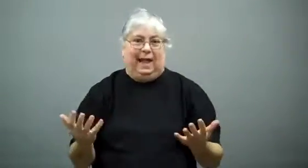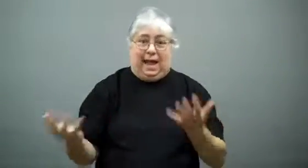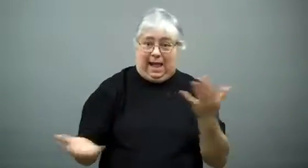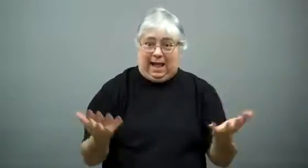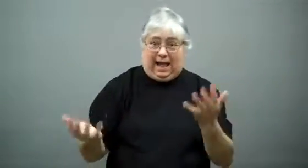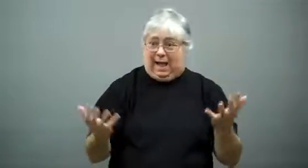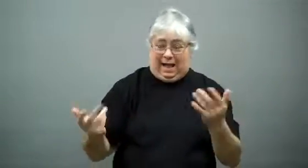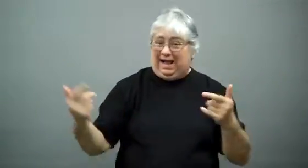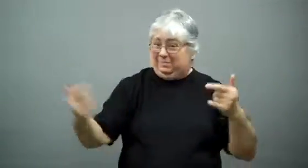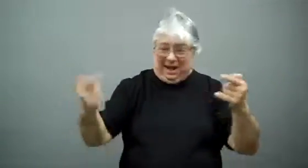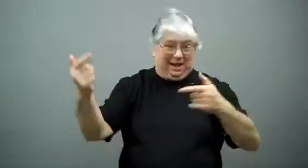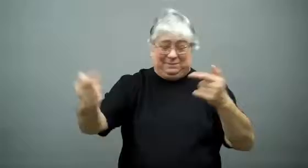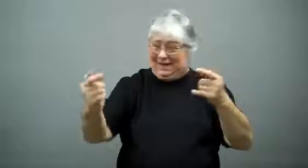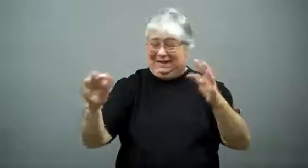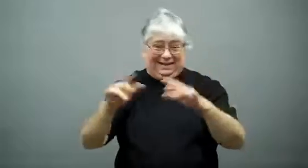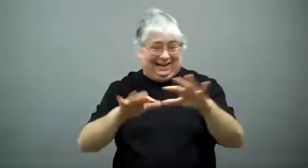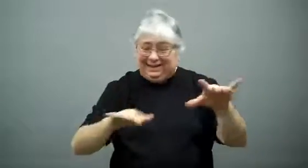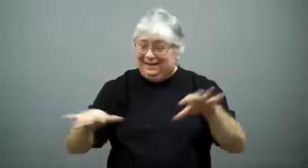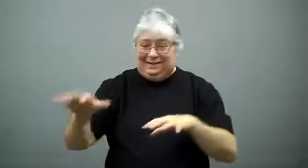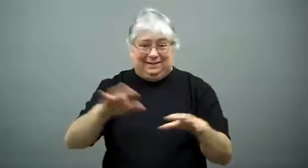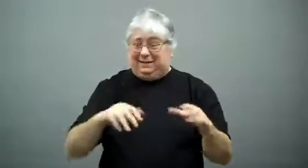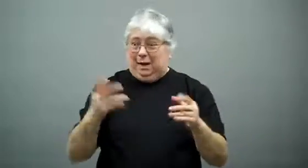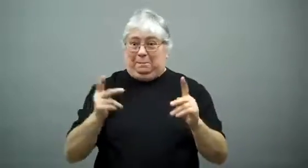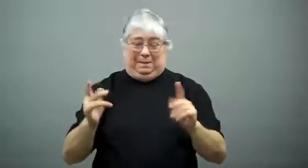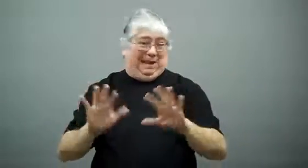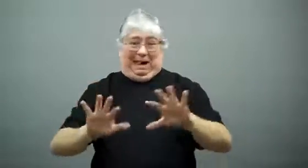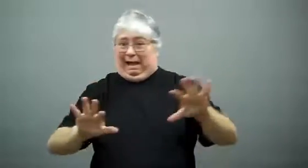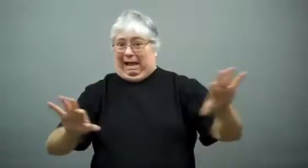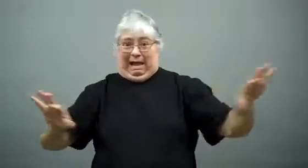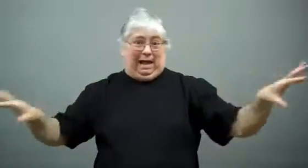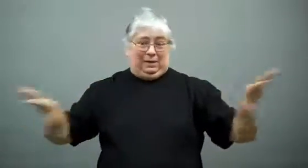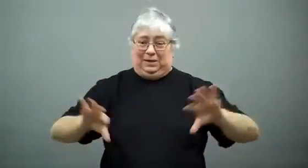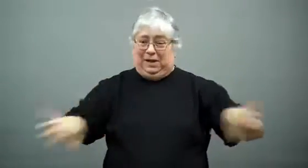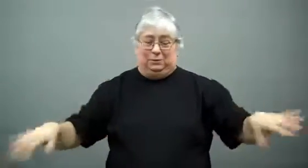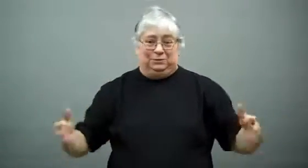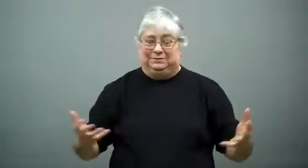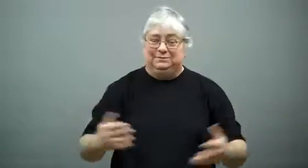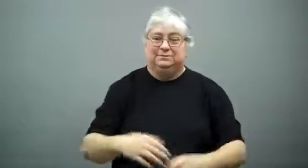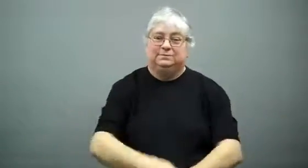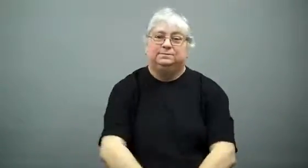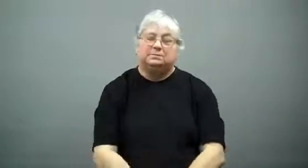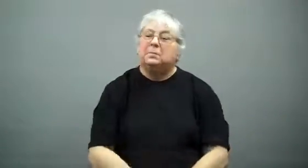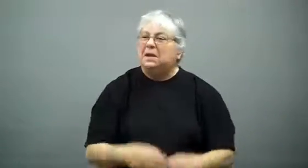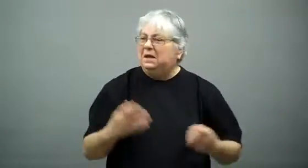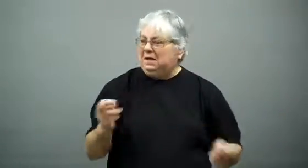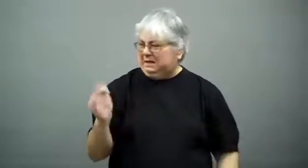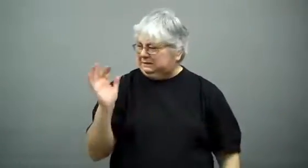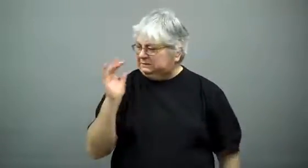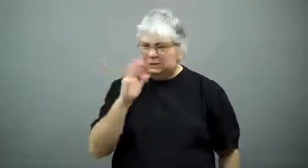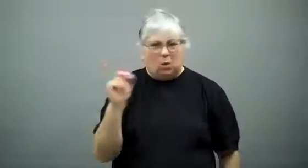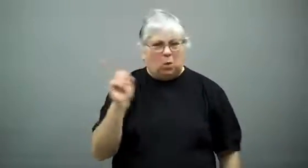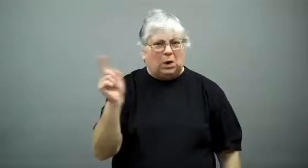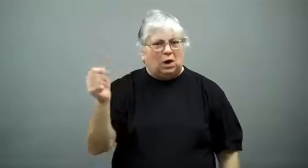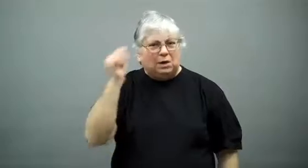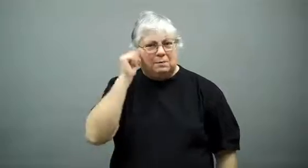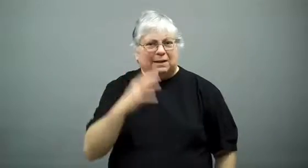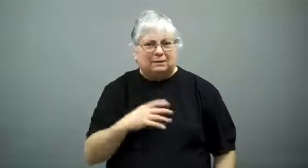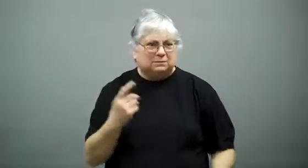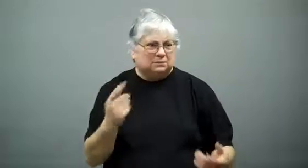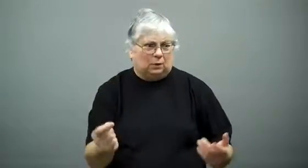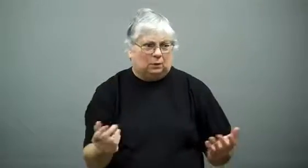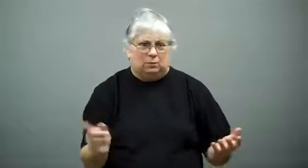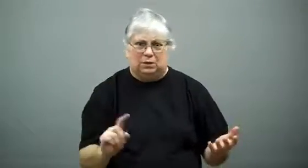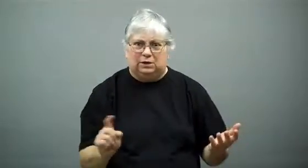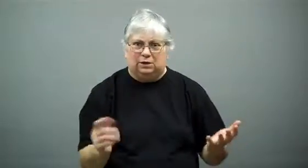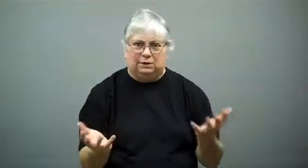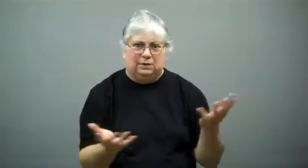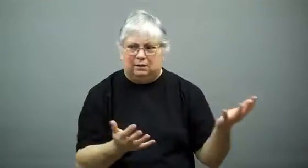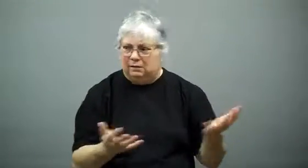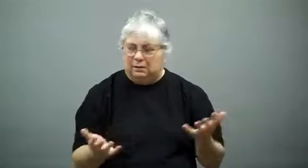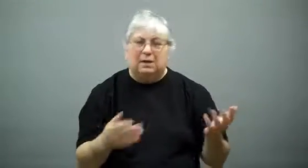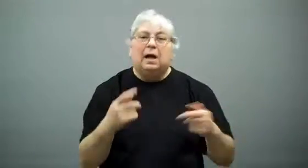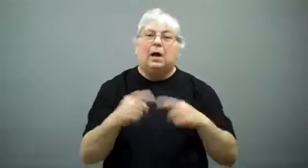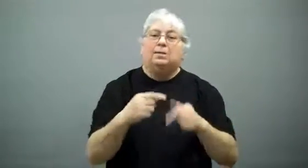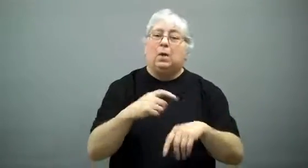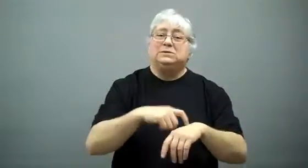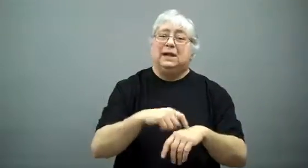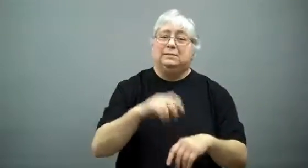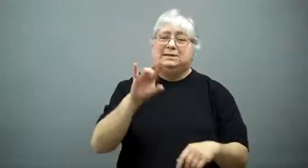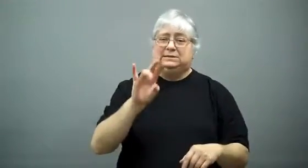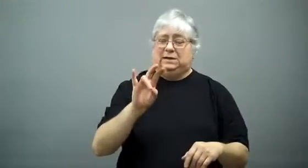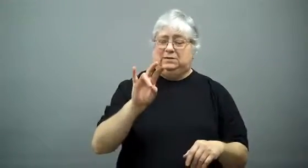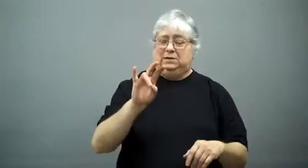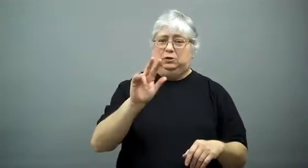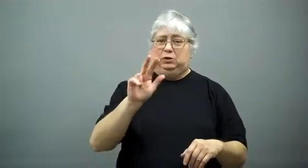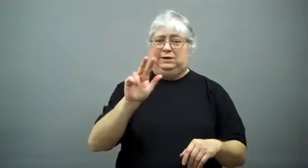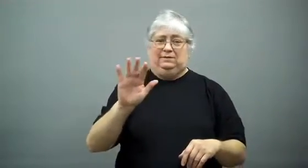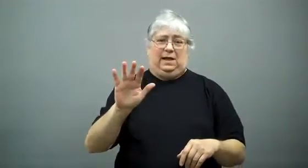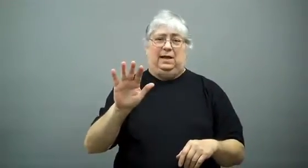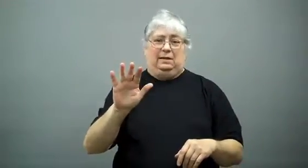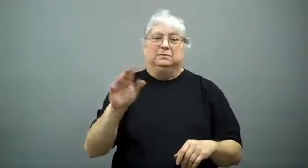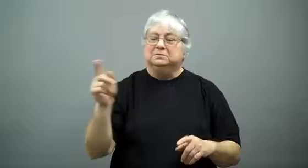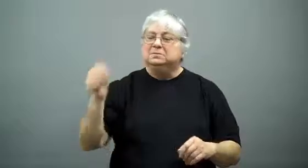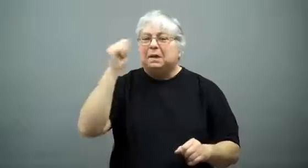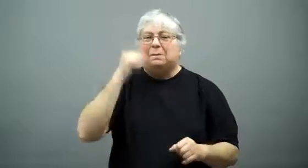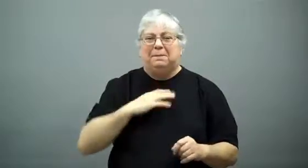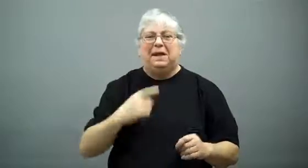People had to clear the area. Nobody could find the suspect.